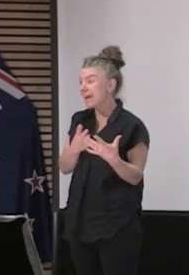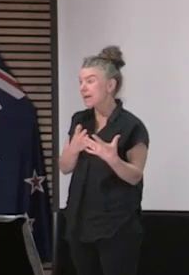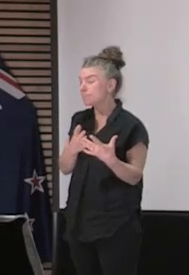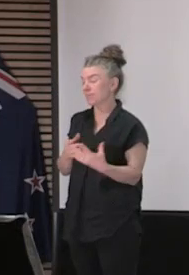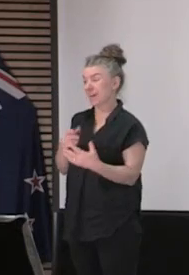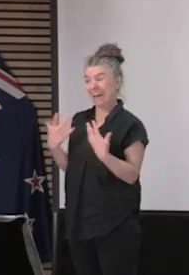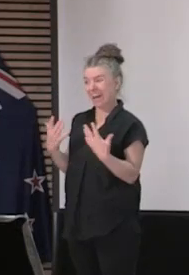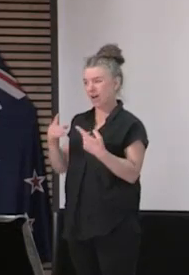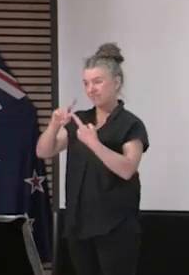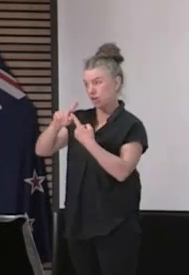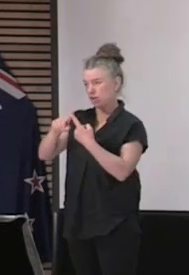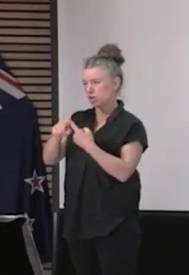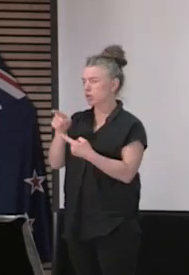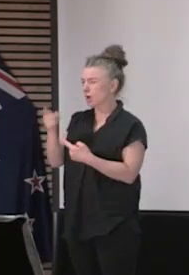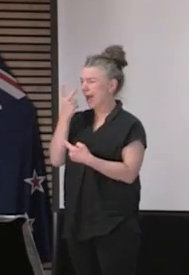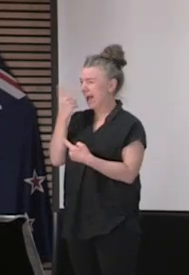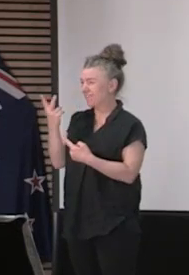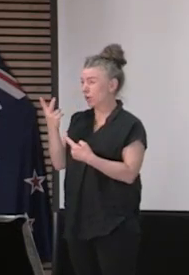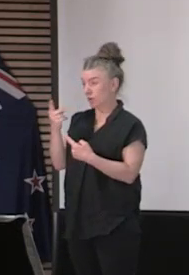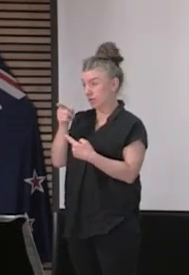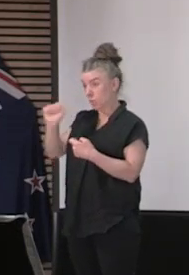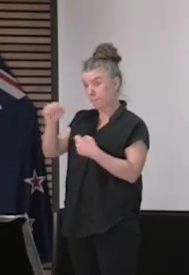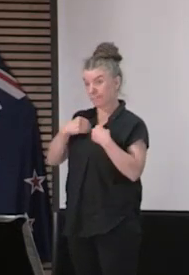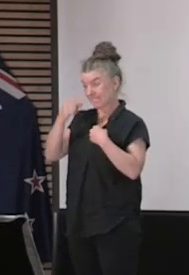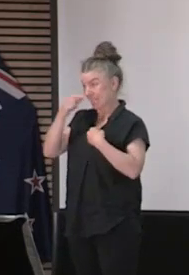Make surethat you look at whether ornot you can work with socialdistancing?